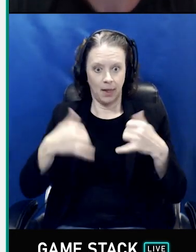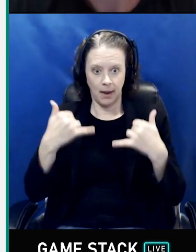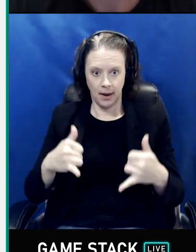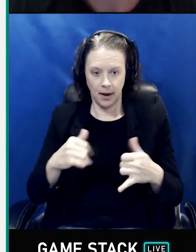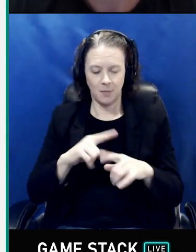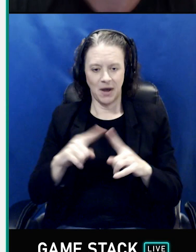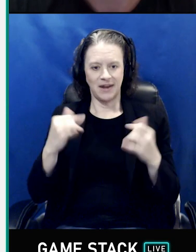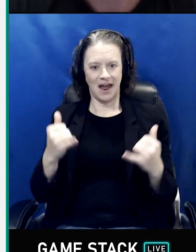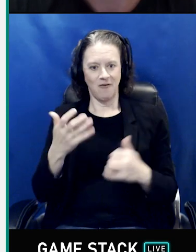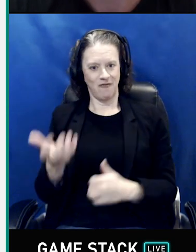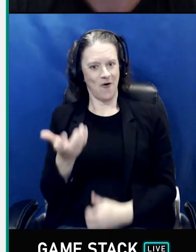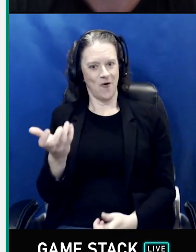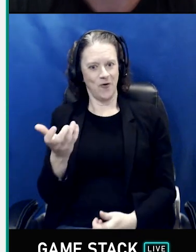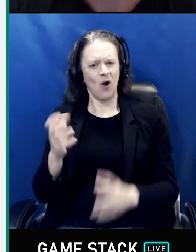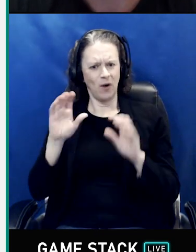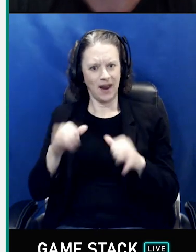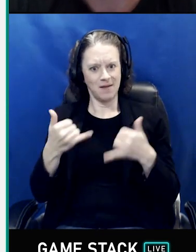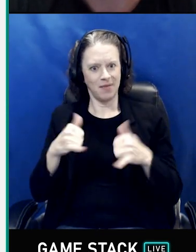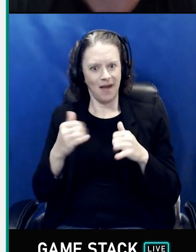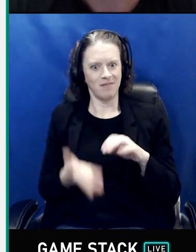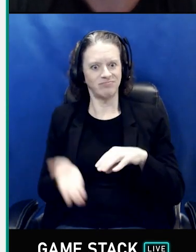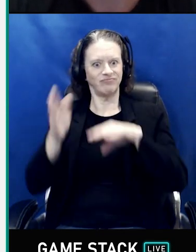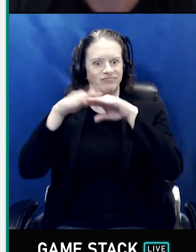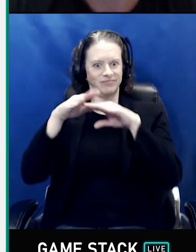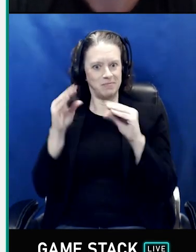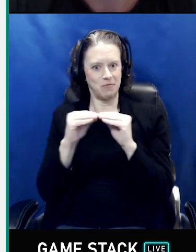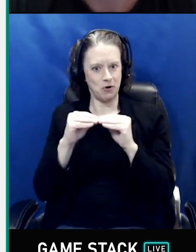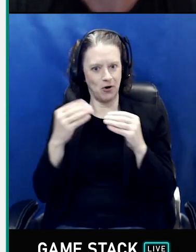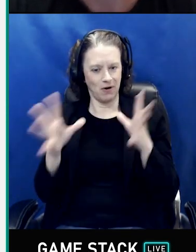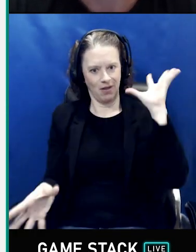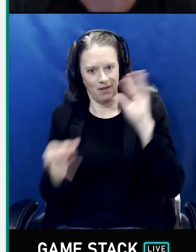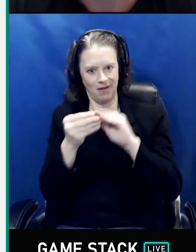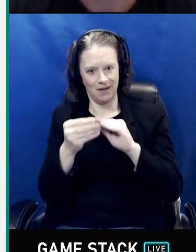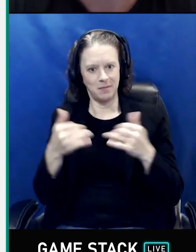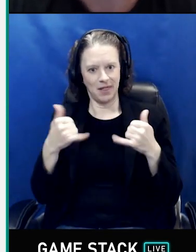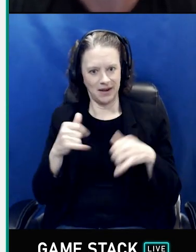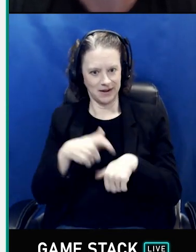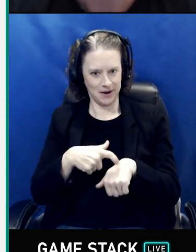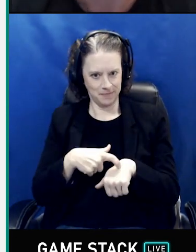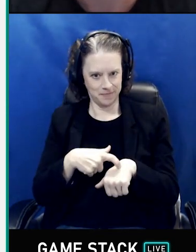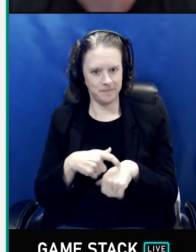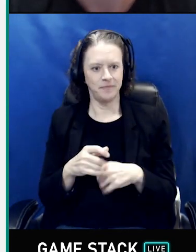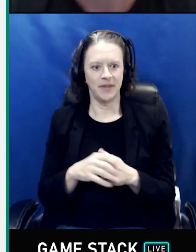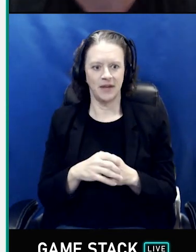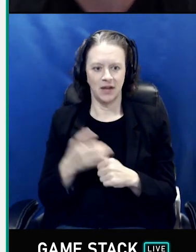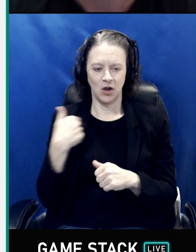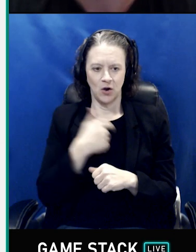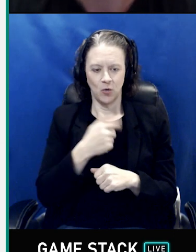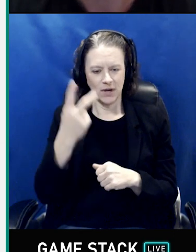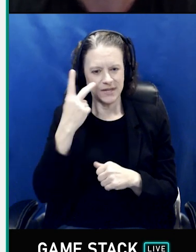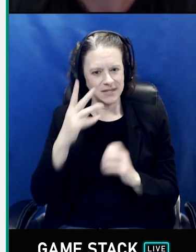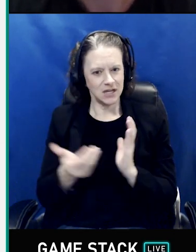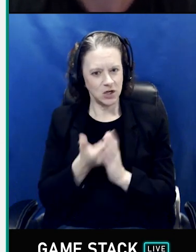The last insight that we're seeing aligns closely with the new ways to play insight,